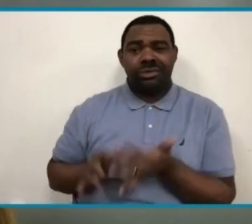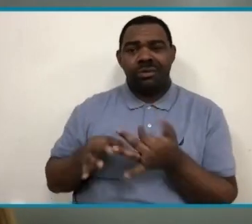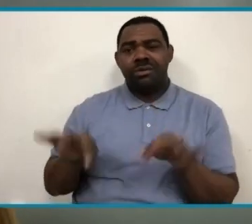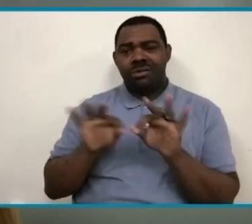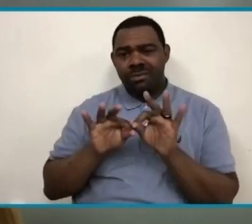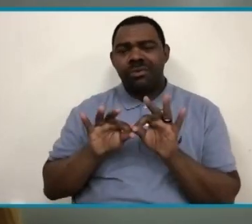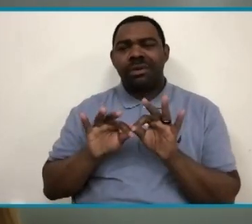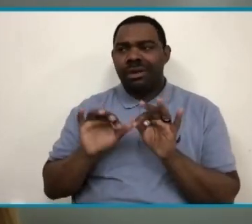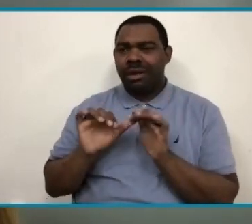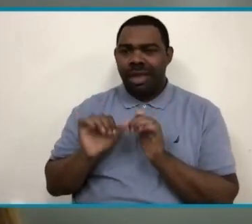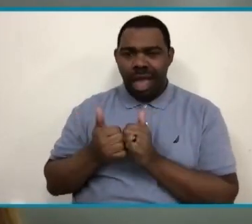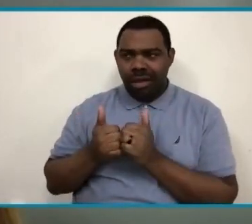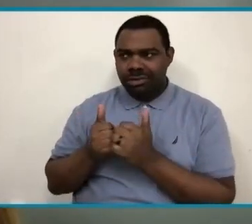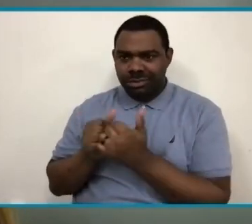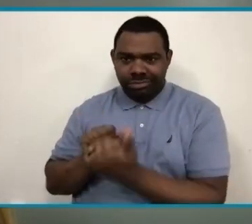That's why we're here today.